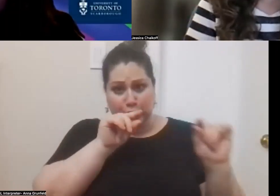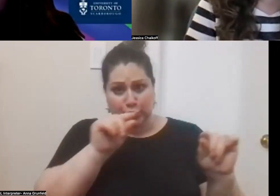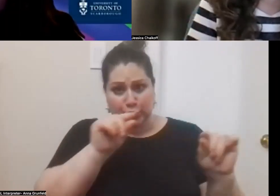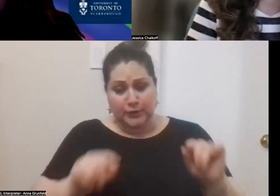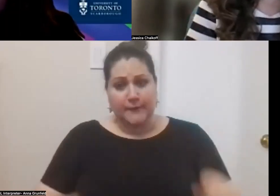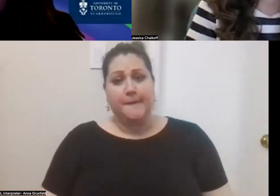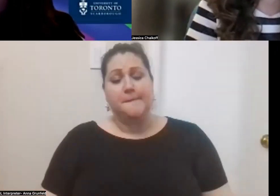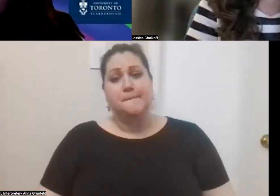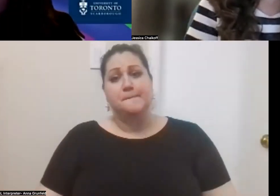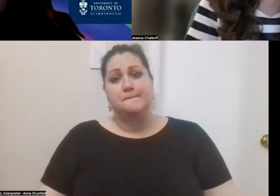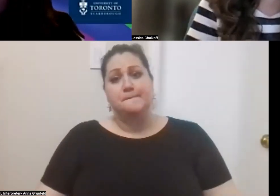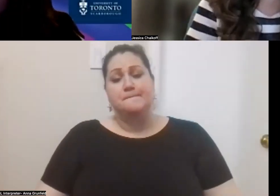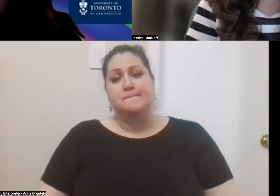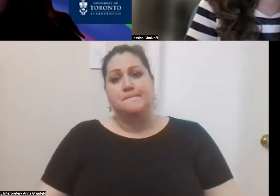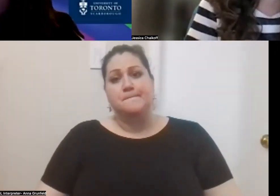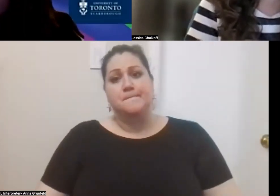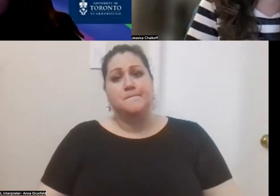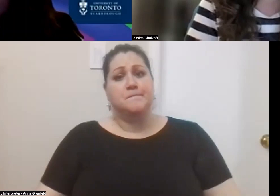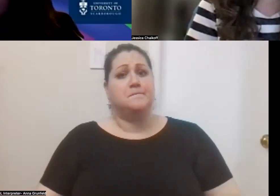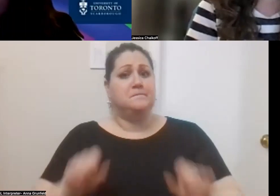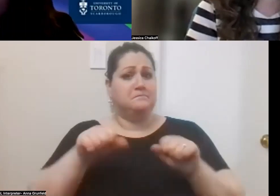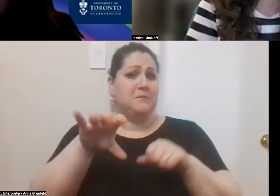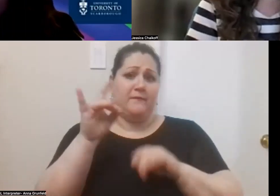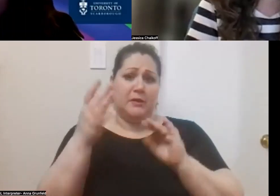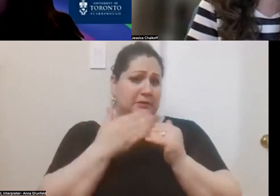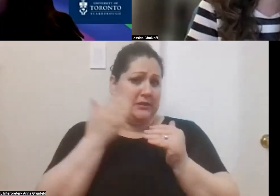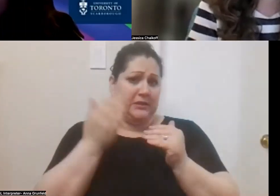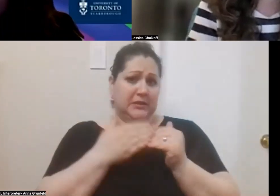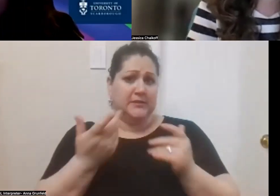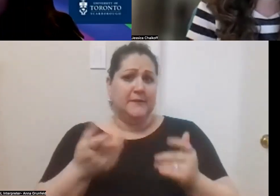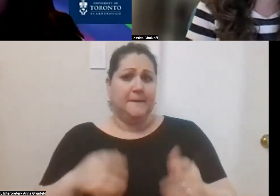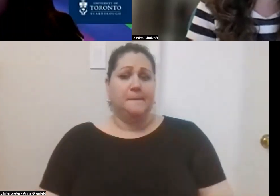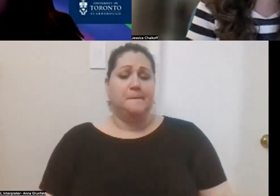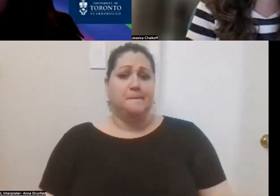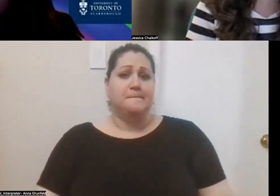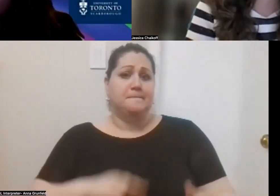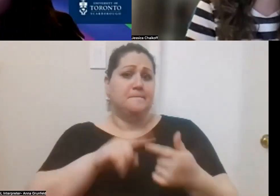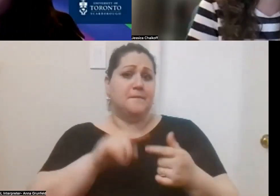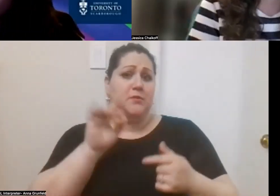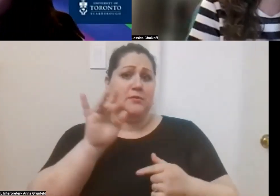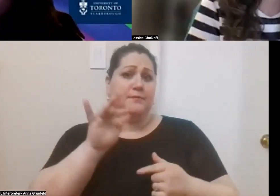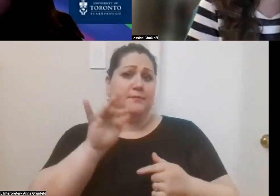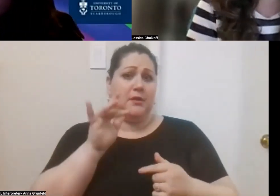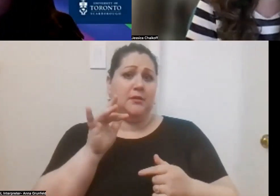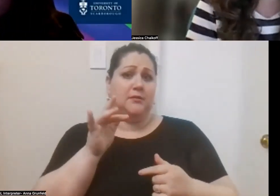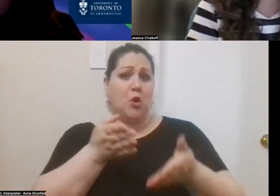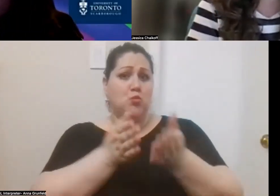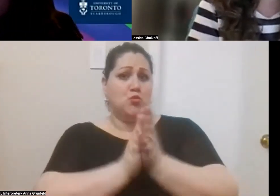You can find me easily on Twitter, just request to follow me because I'm on private right now for personal reasons.